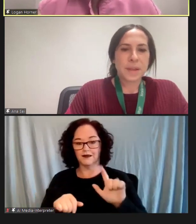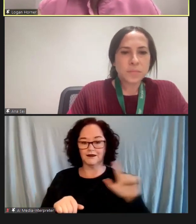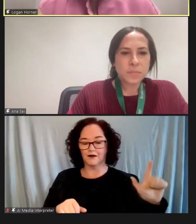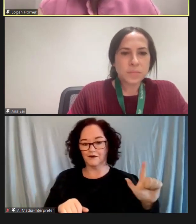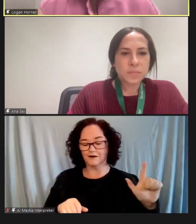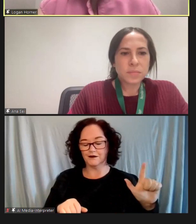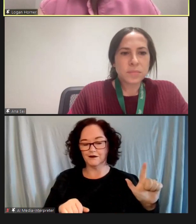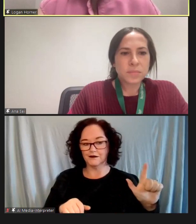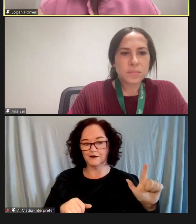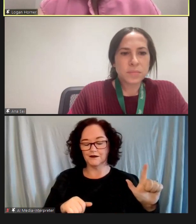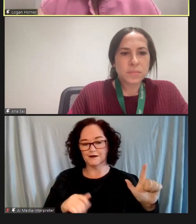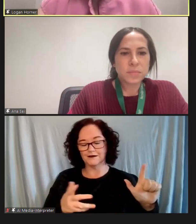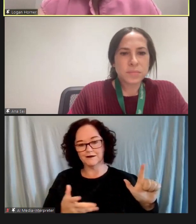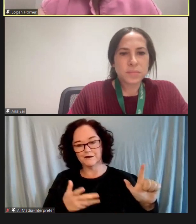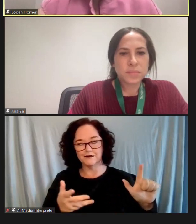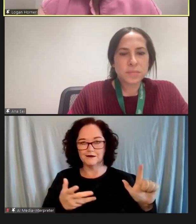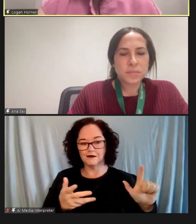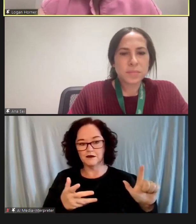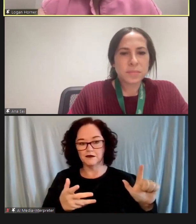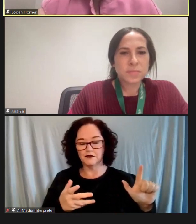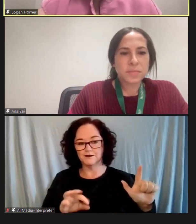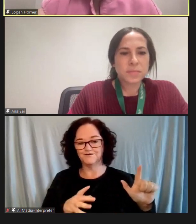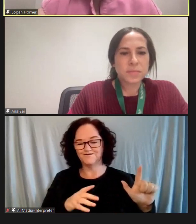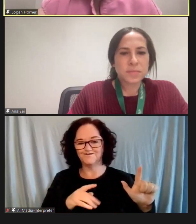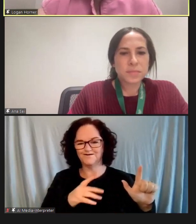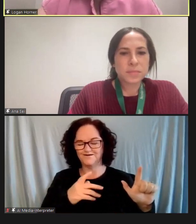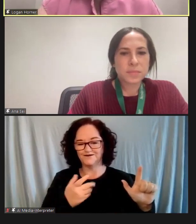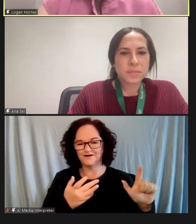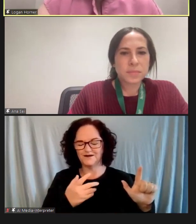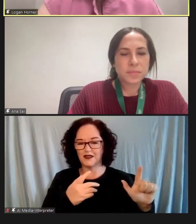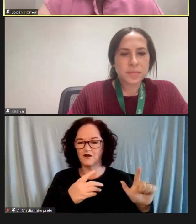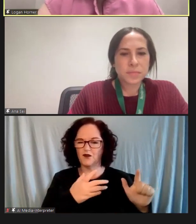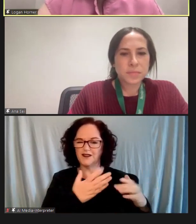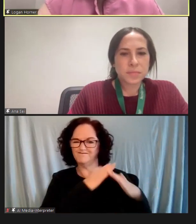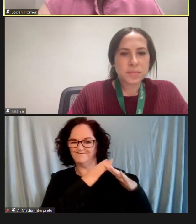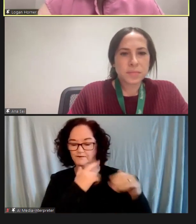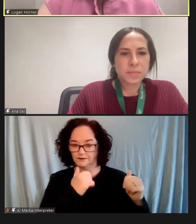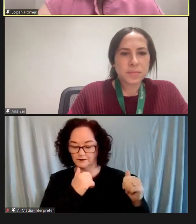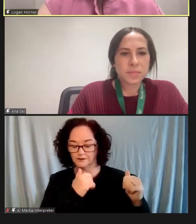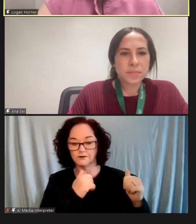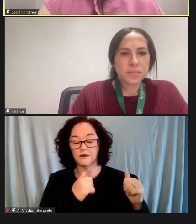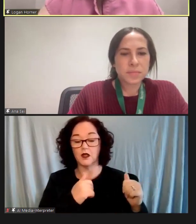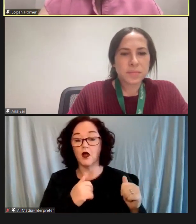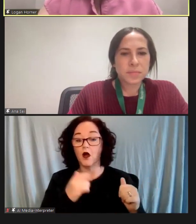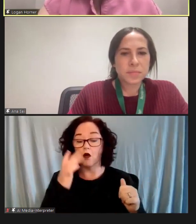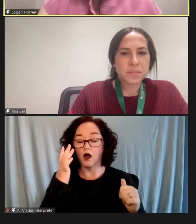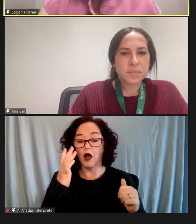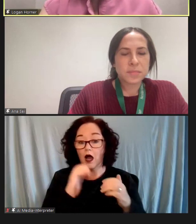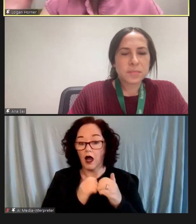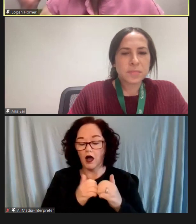compromise it by putting a foam ear plug